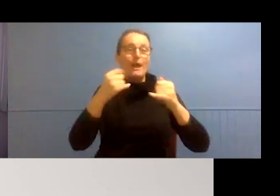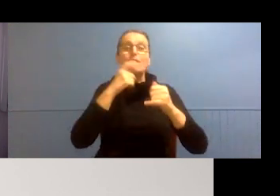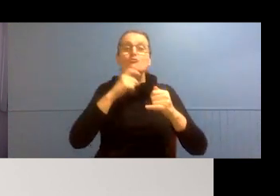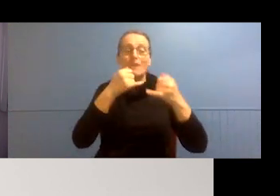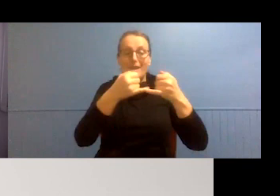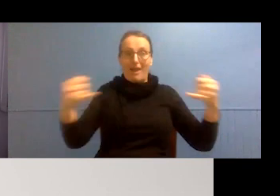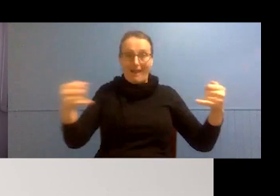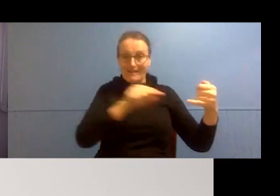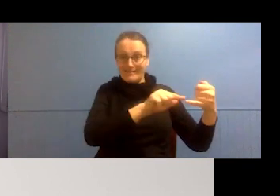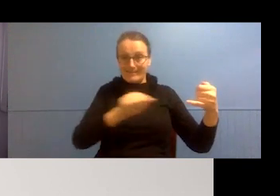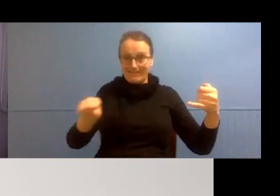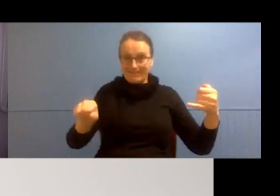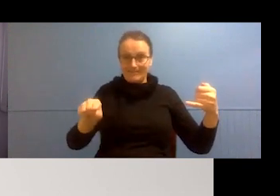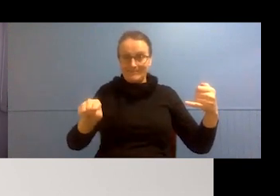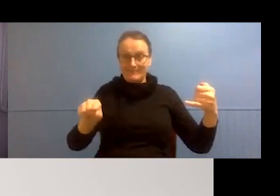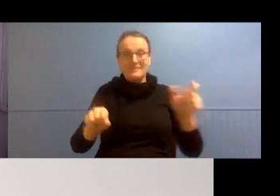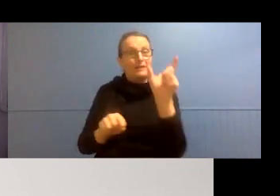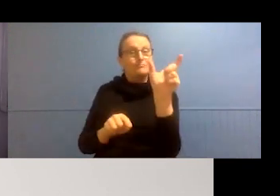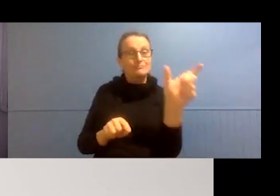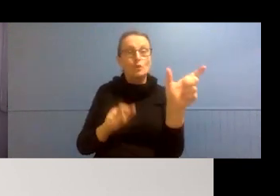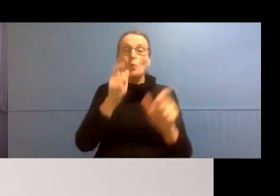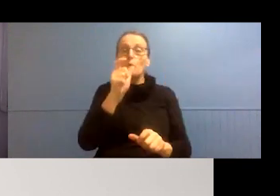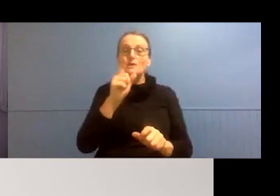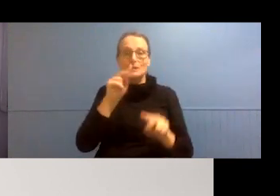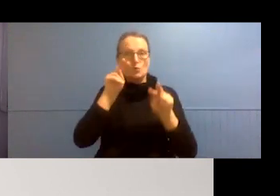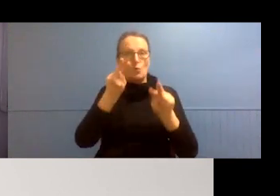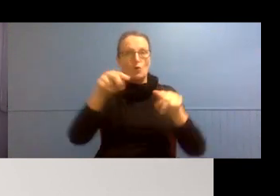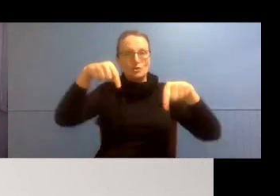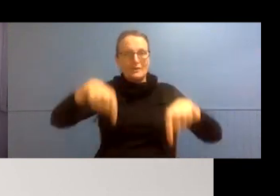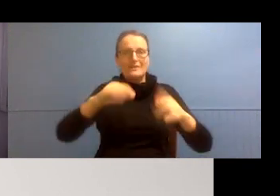middle of the screen and there's text that says, "watch this space.